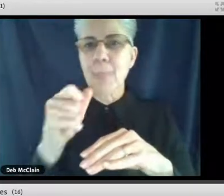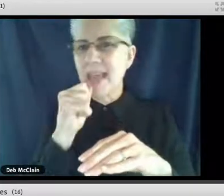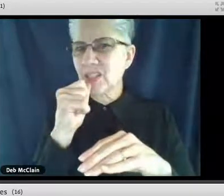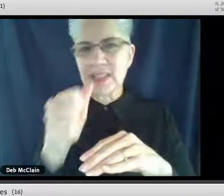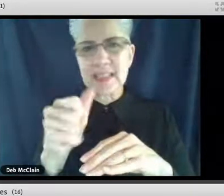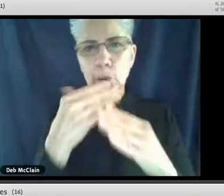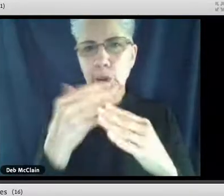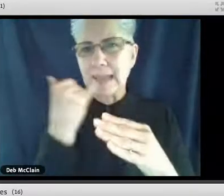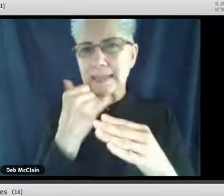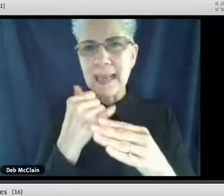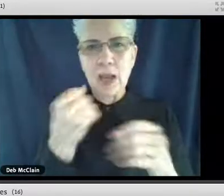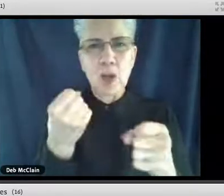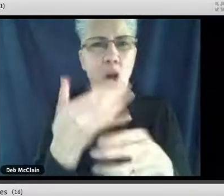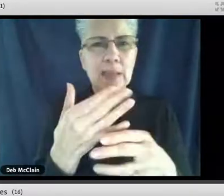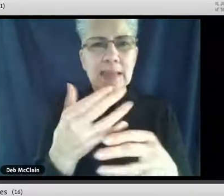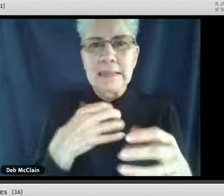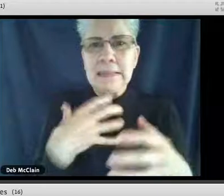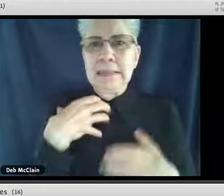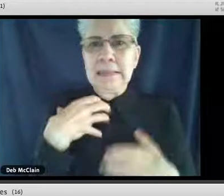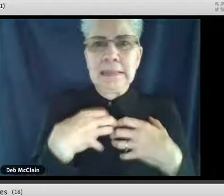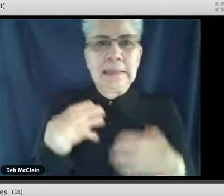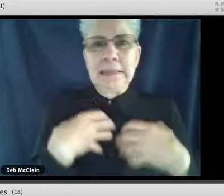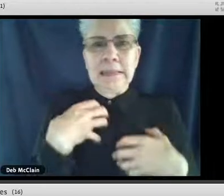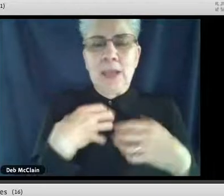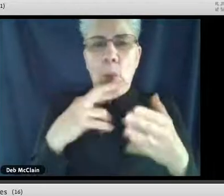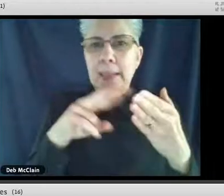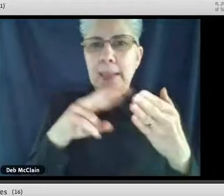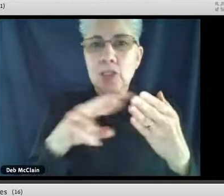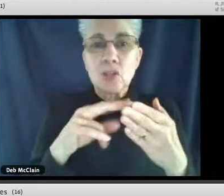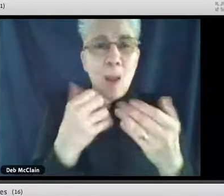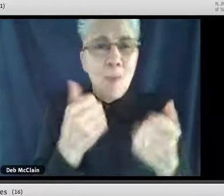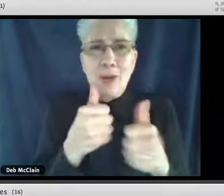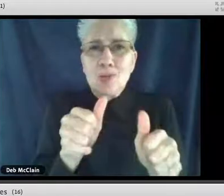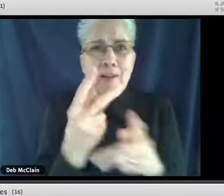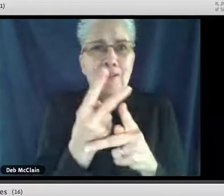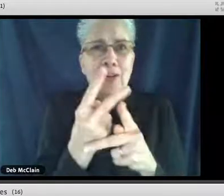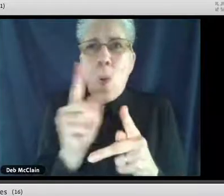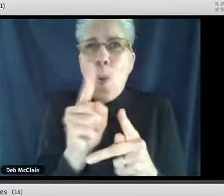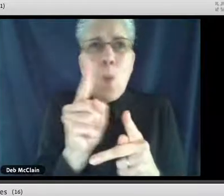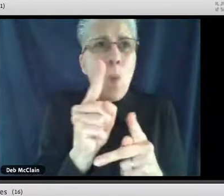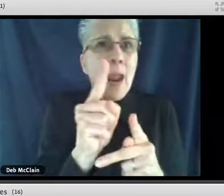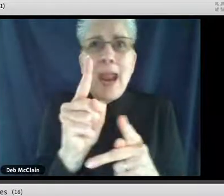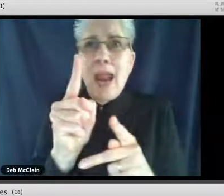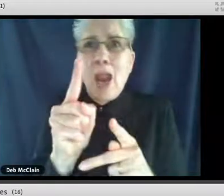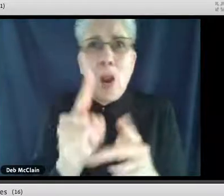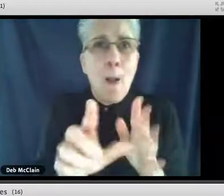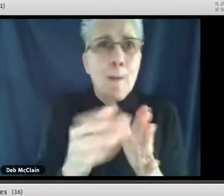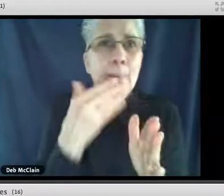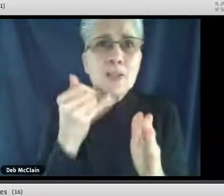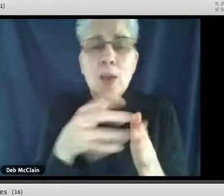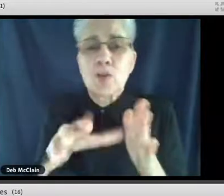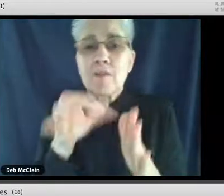You're like, "I'm already looking at your site and trying to figure out where to go." I know, like, my husband just finished his master's